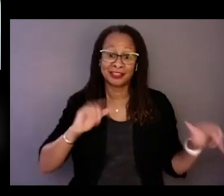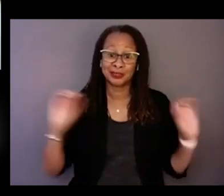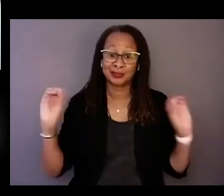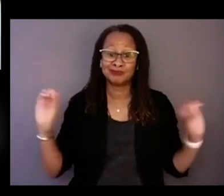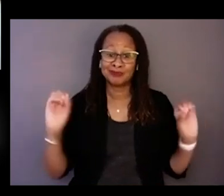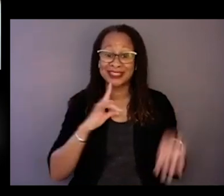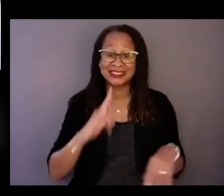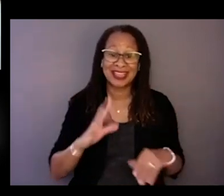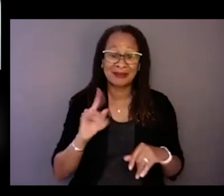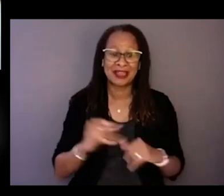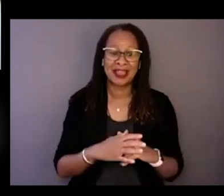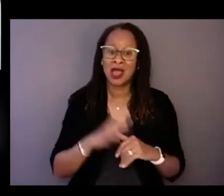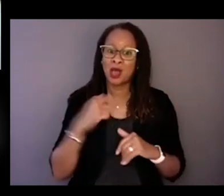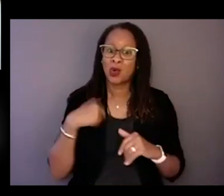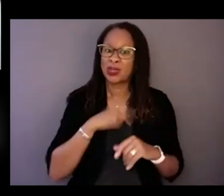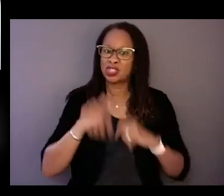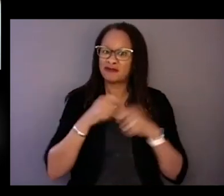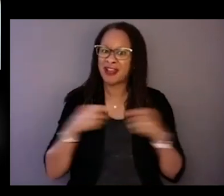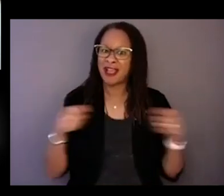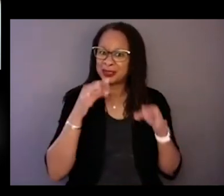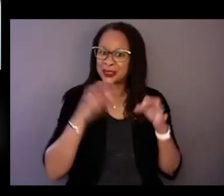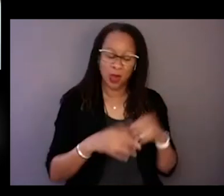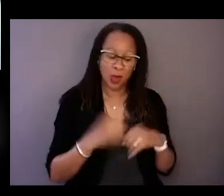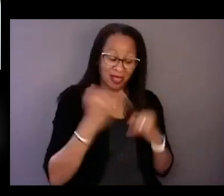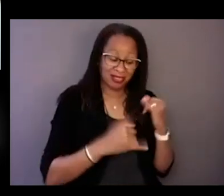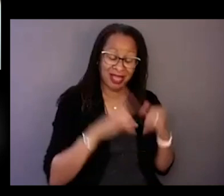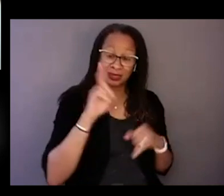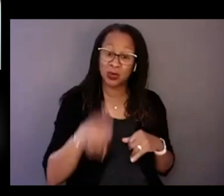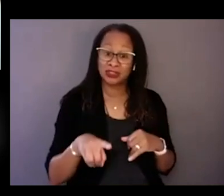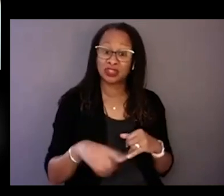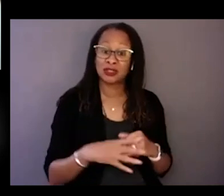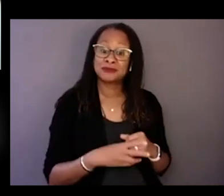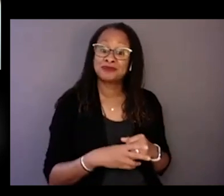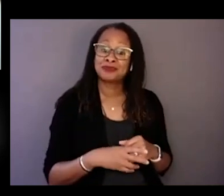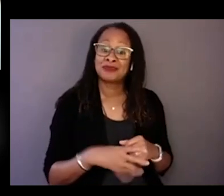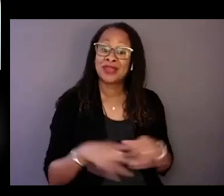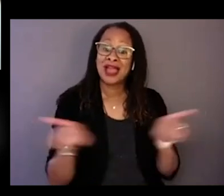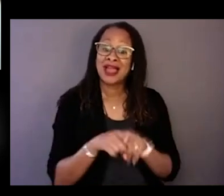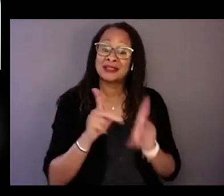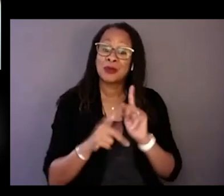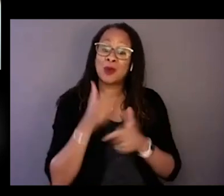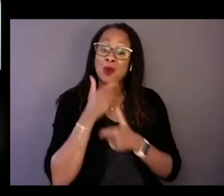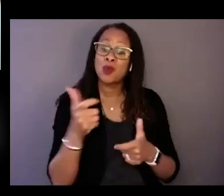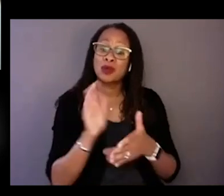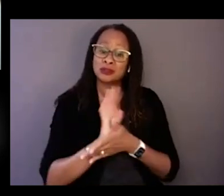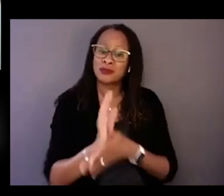We should wrap soon. One last question, though. As people are watching this movie what do you hope they take away from it